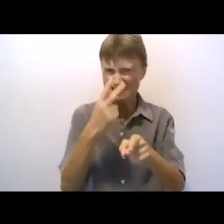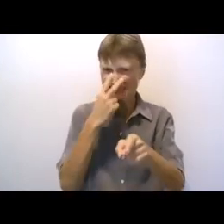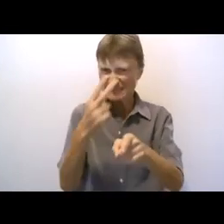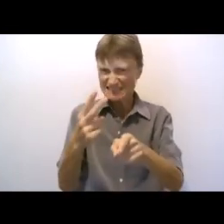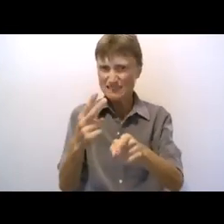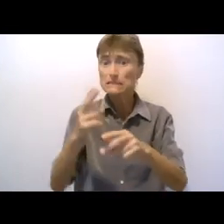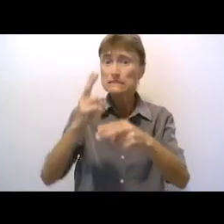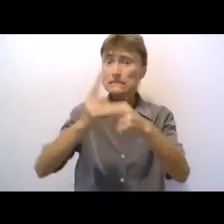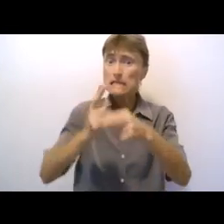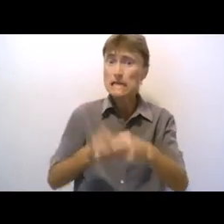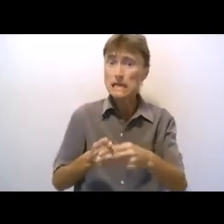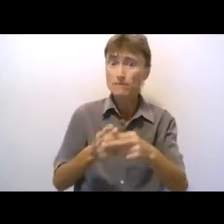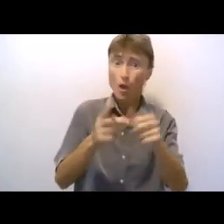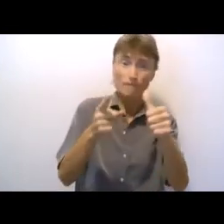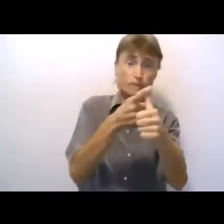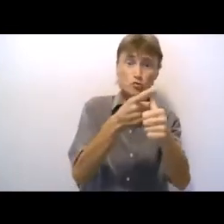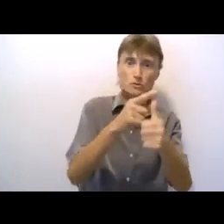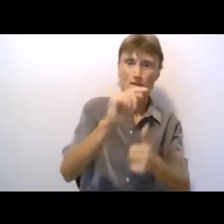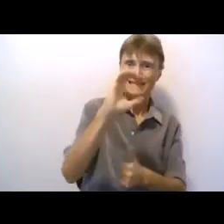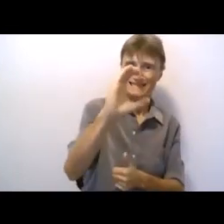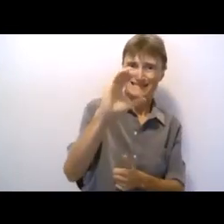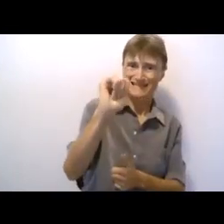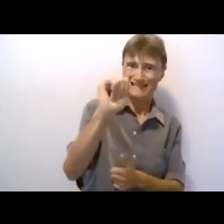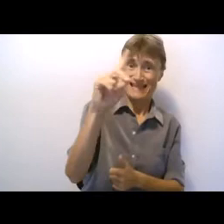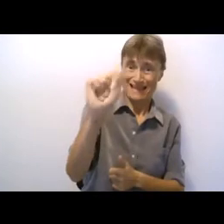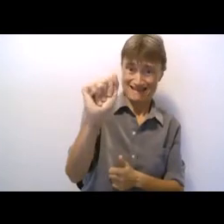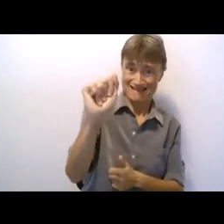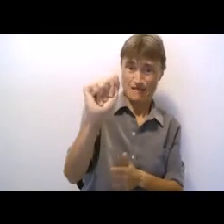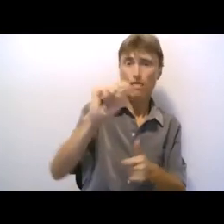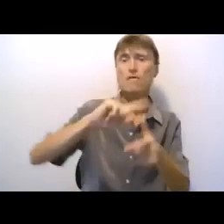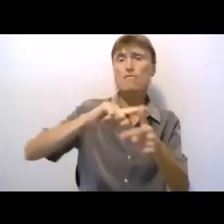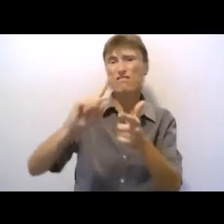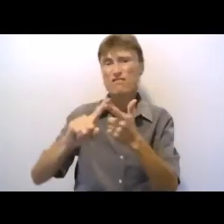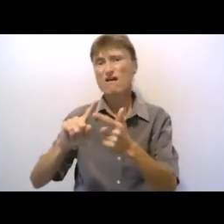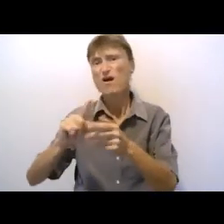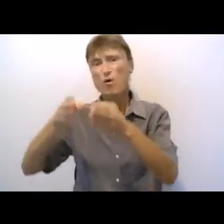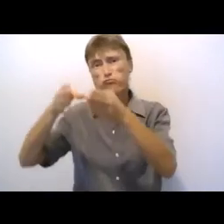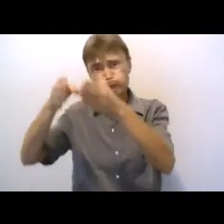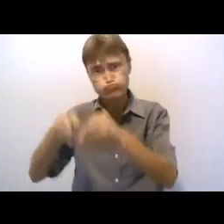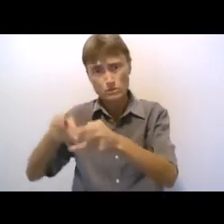CADA. So if there are any other particular questions that you might have, you can sort